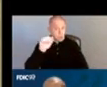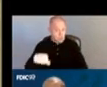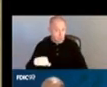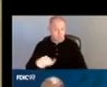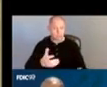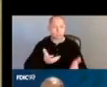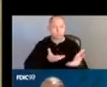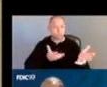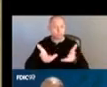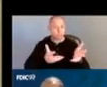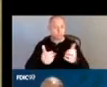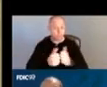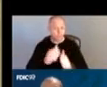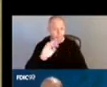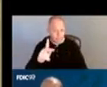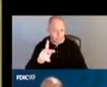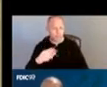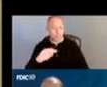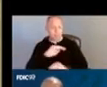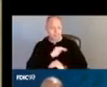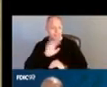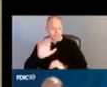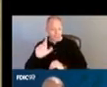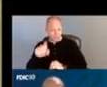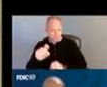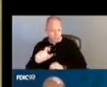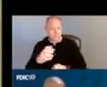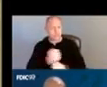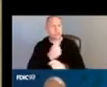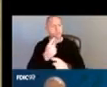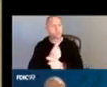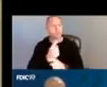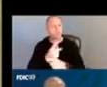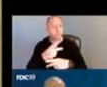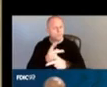their financial needs met and get appropriate products and services, that's one of the best